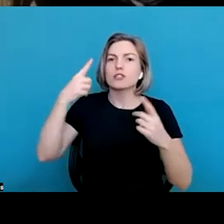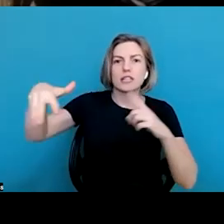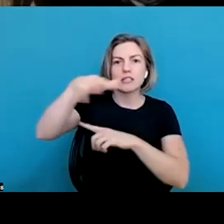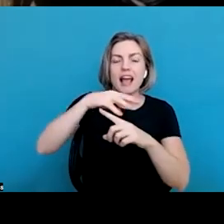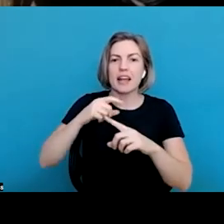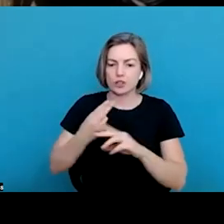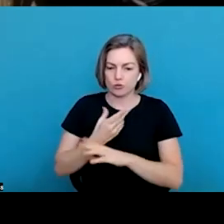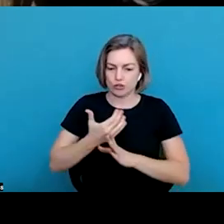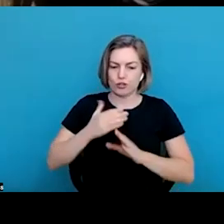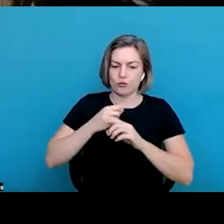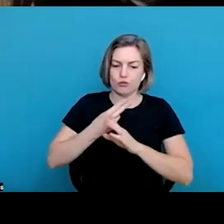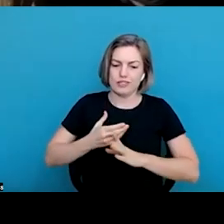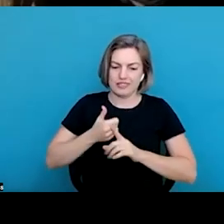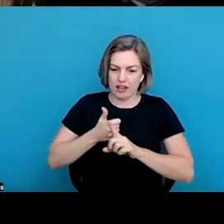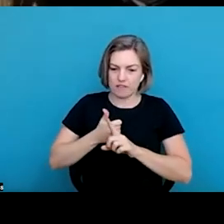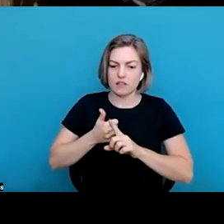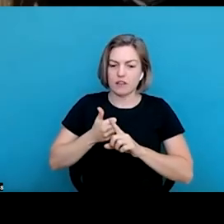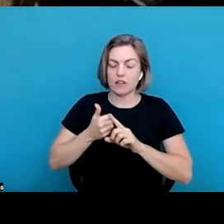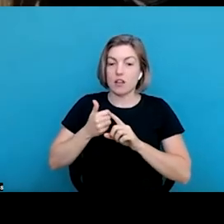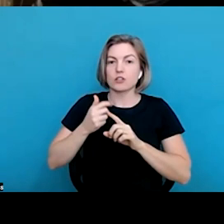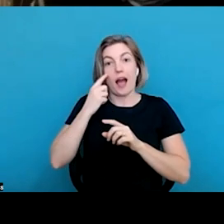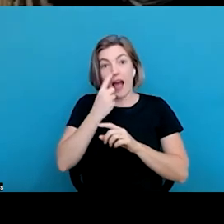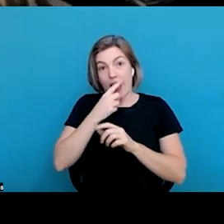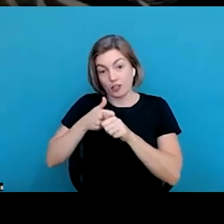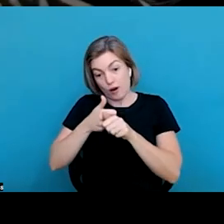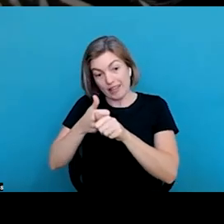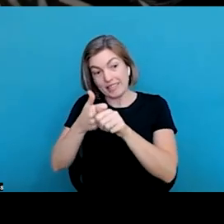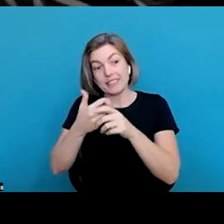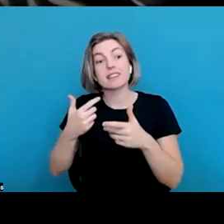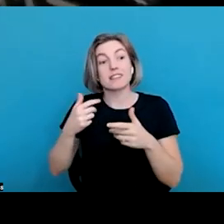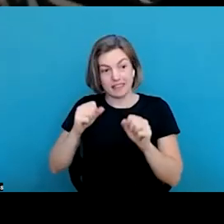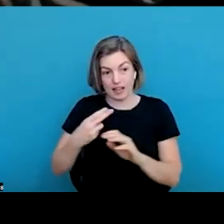For example, eye tracking. Which we can potentially use that together with